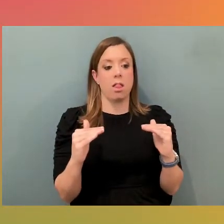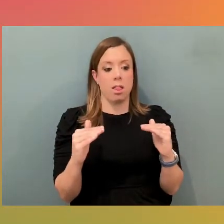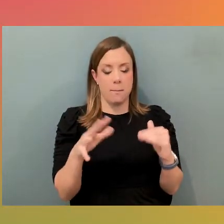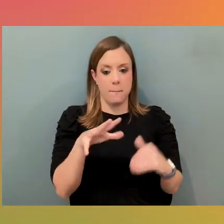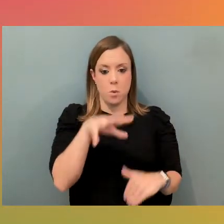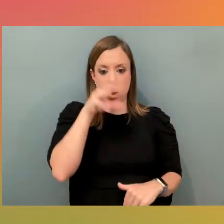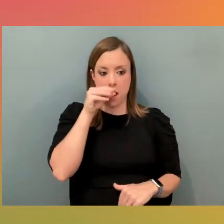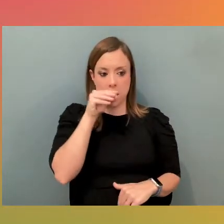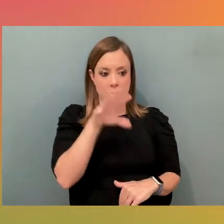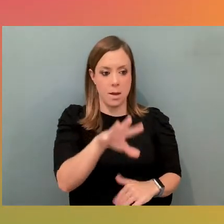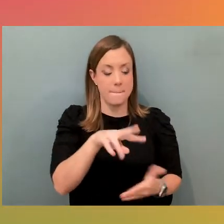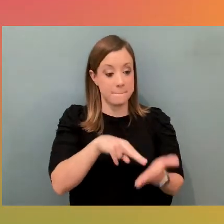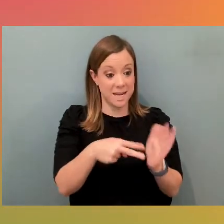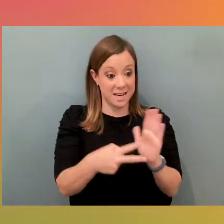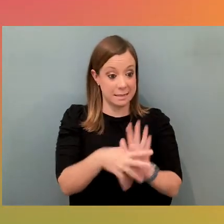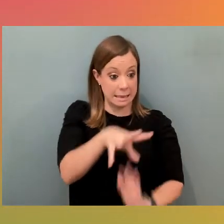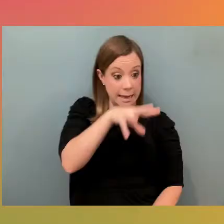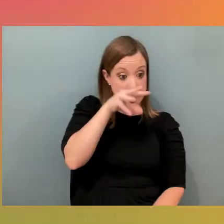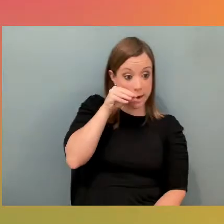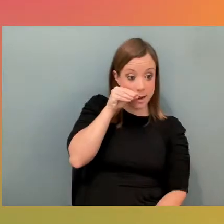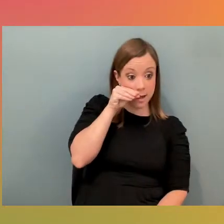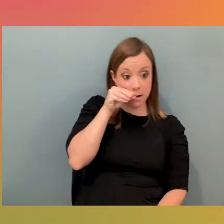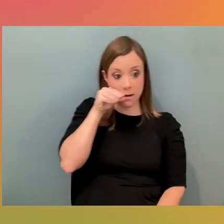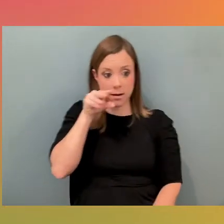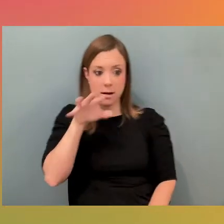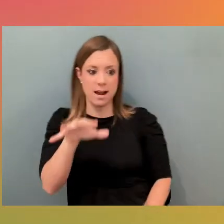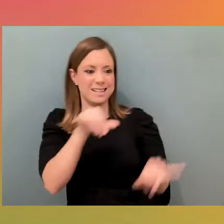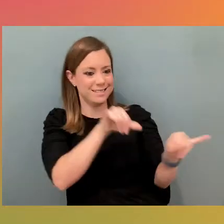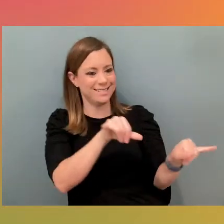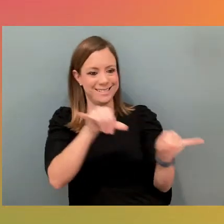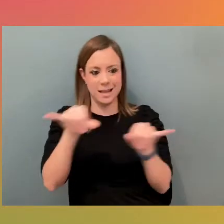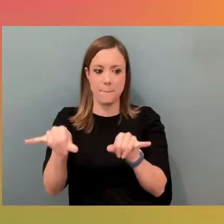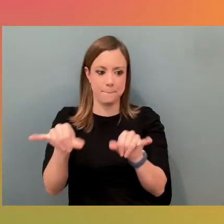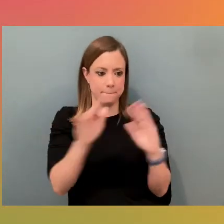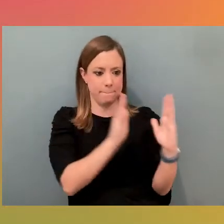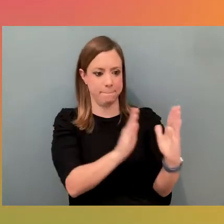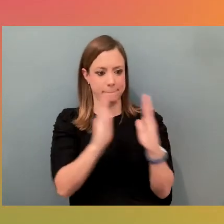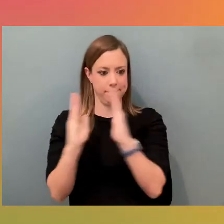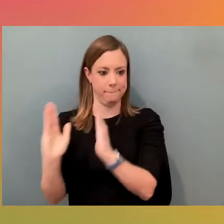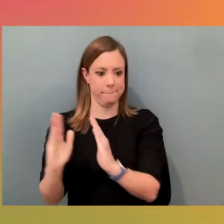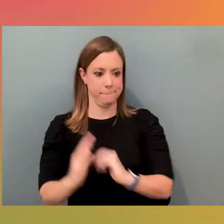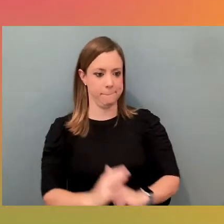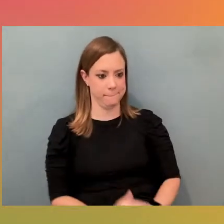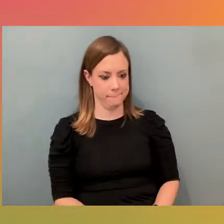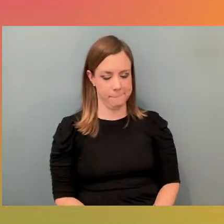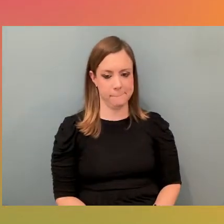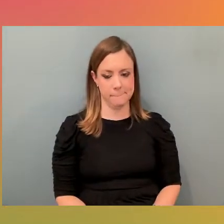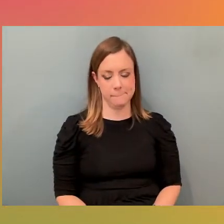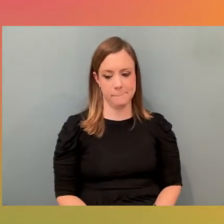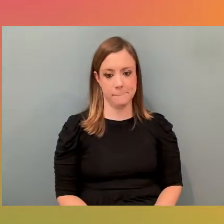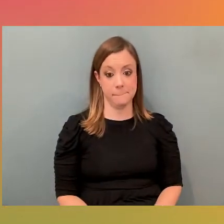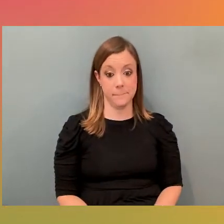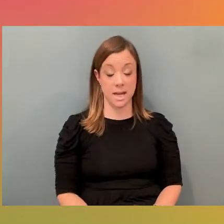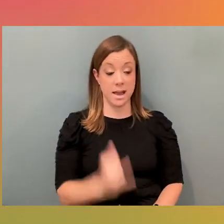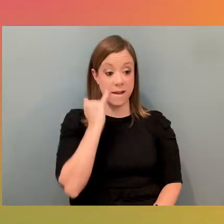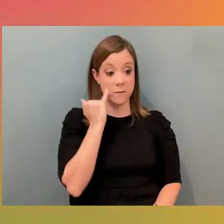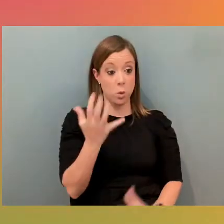BACKS HERE. WE ARE GOING TO MOVE INTO AN EQUAL PART BREATH. ALL THAT MEANS YOU INHALES AND EXHALES WILL BE THE SAME